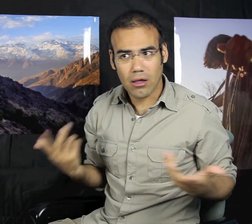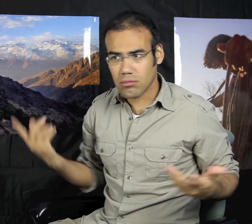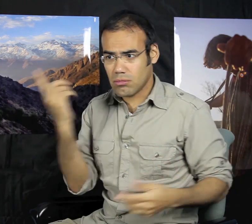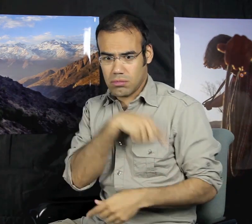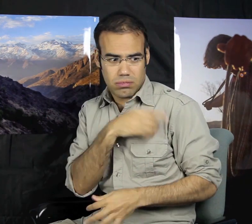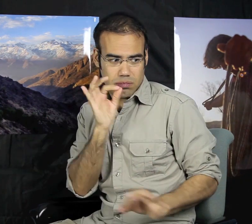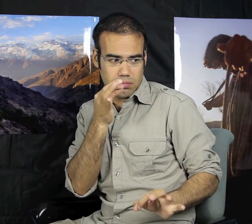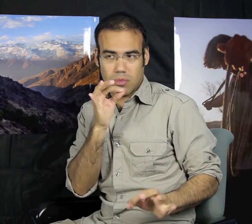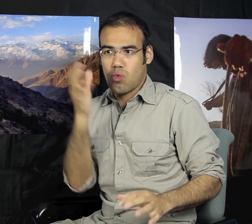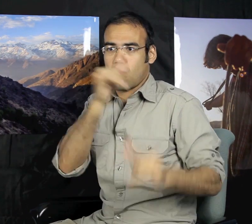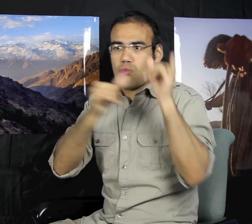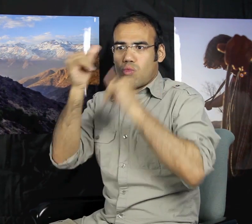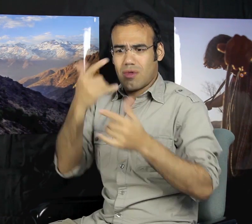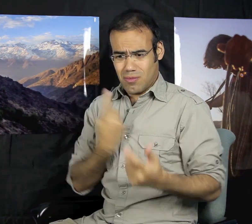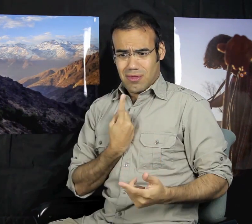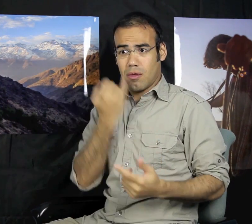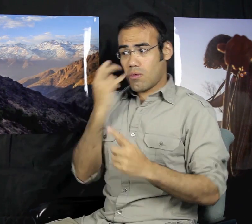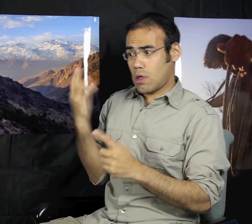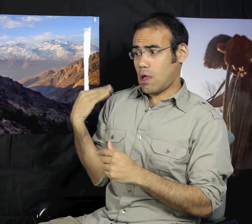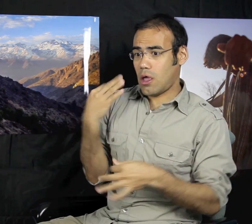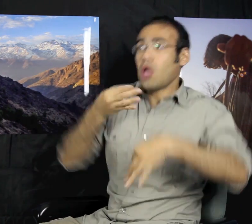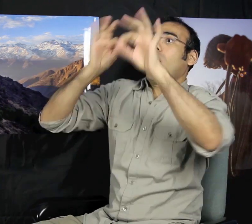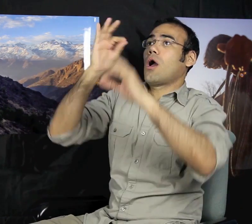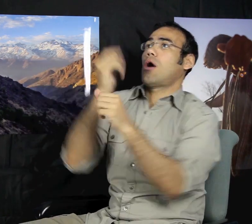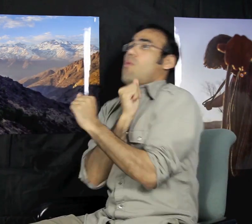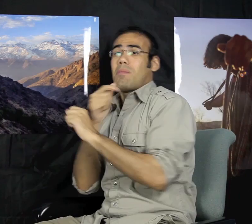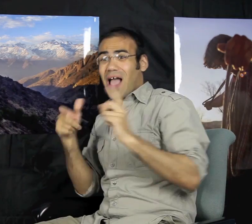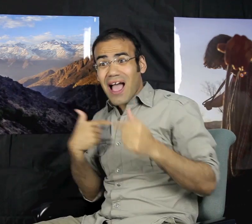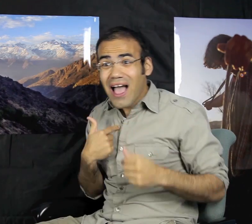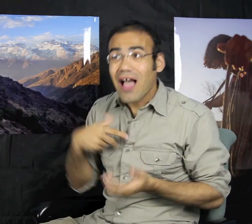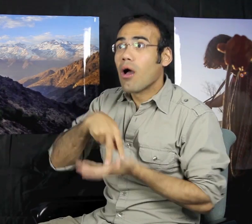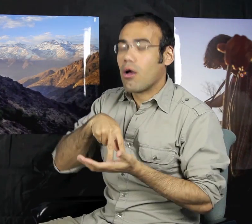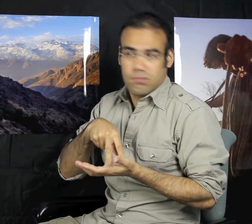I didn't see that coming so it was a really close call. I was by myself. If there was someone else with me, they would've tapped my shoulder and I would move out of the way.